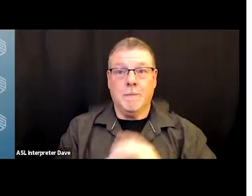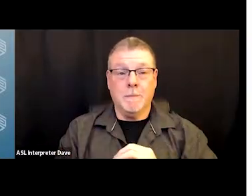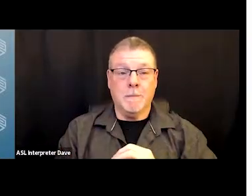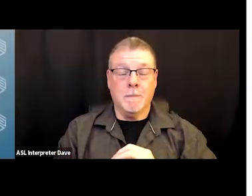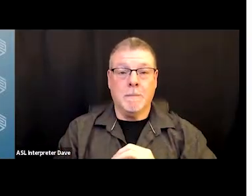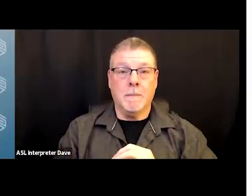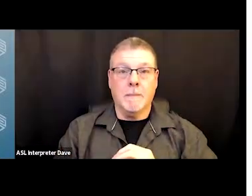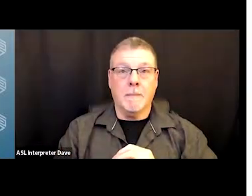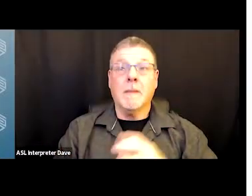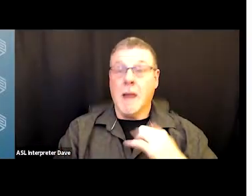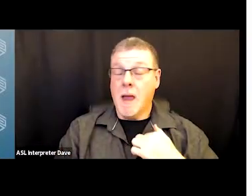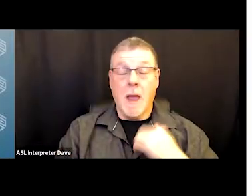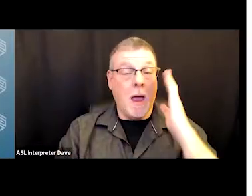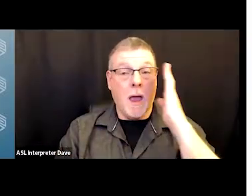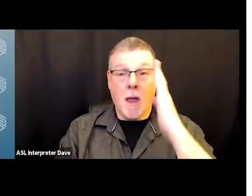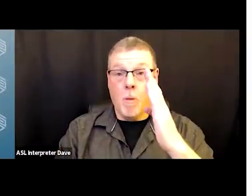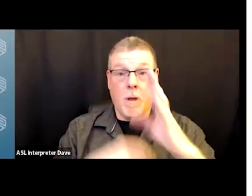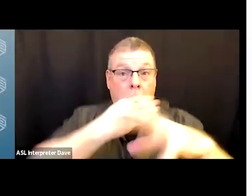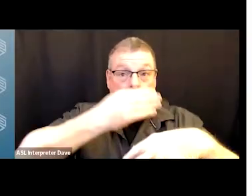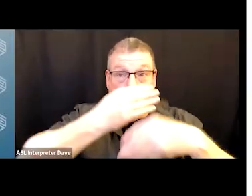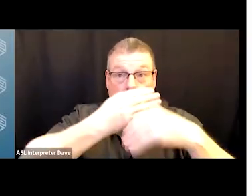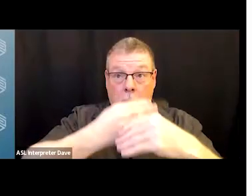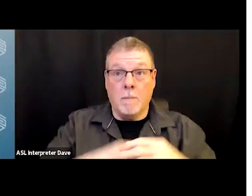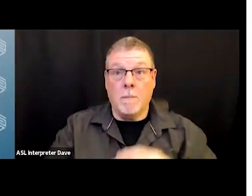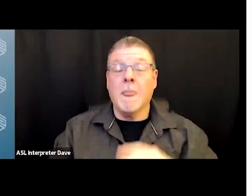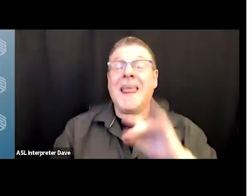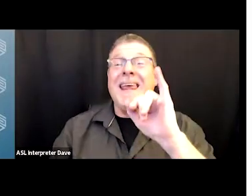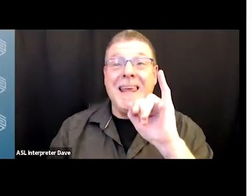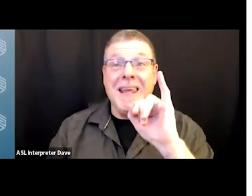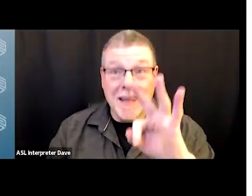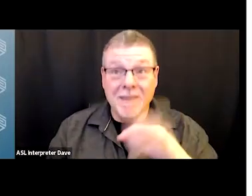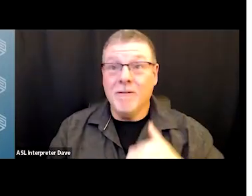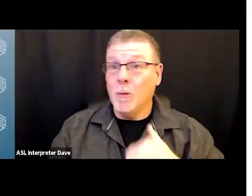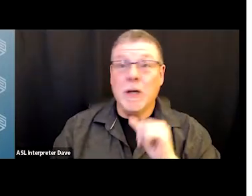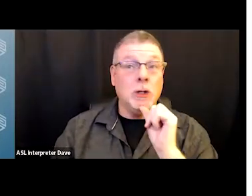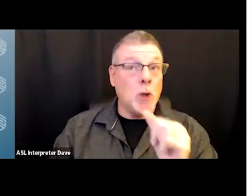And in fact, I'll go as far as to say that unless we treat the trauma